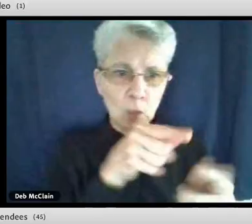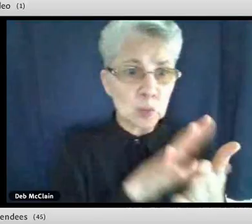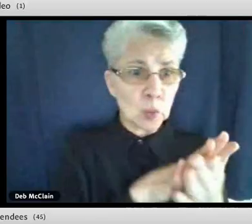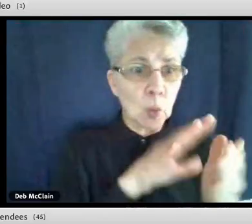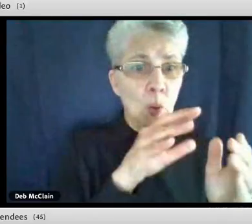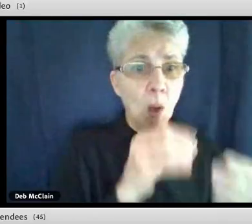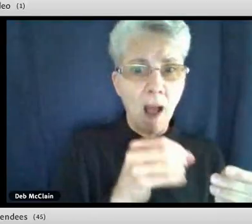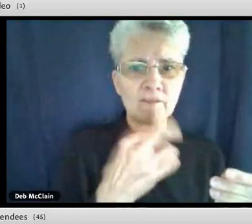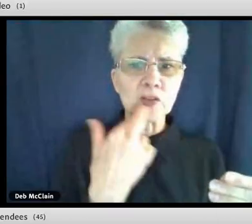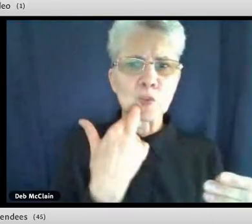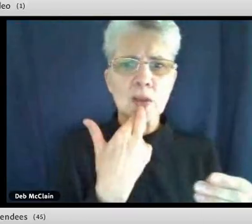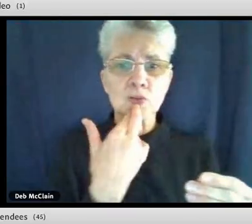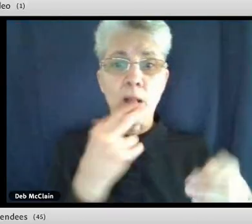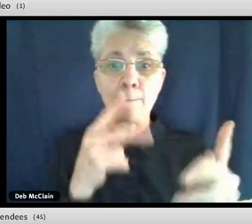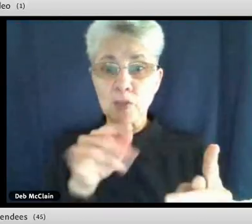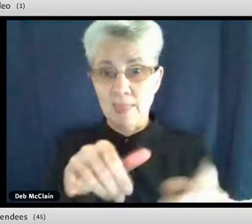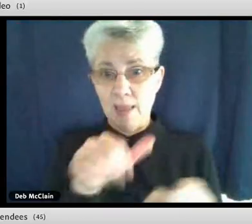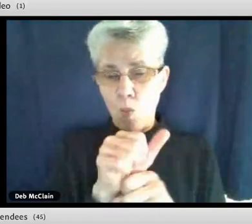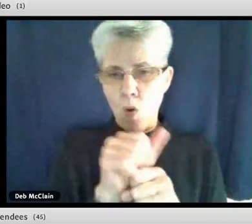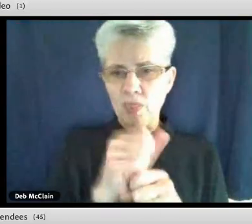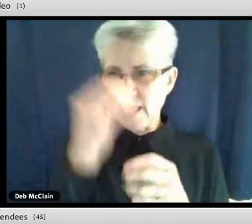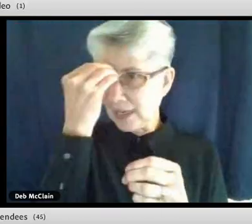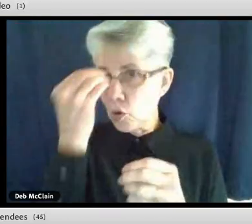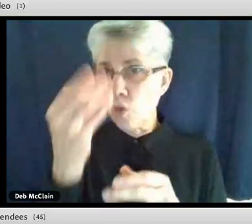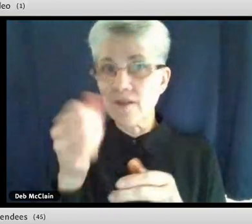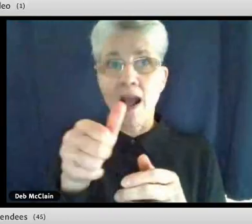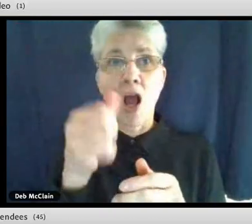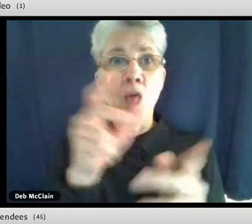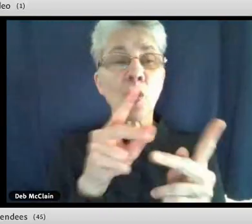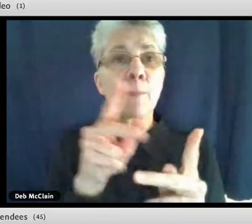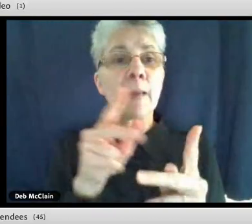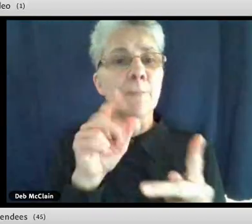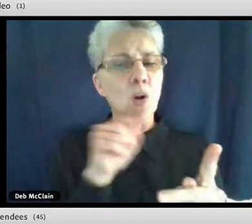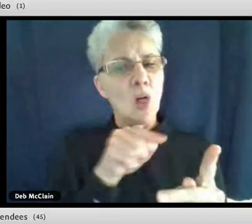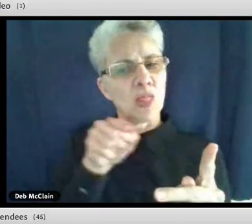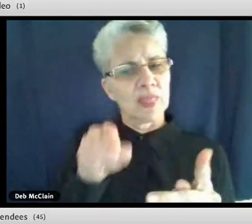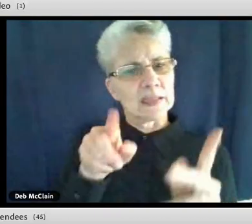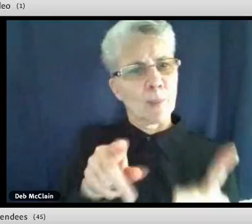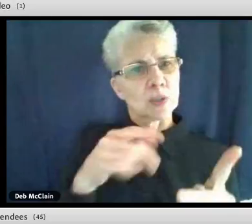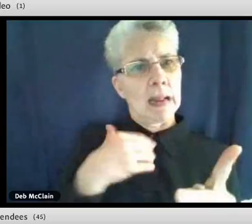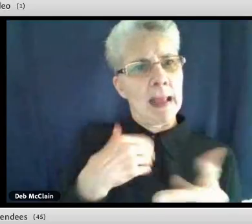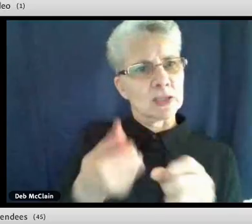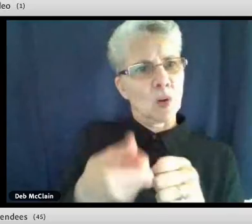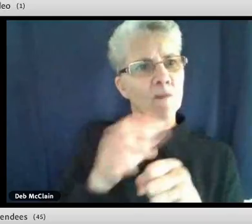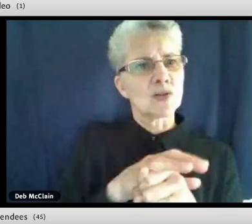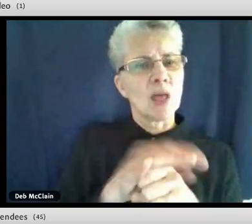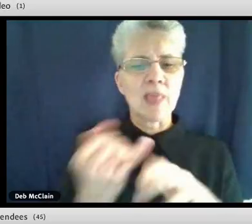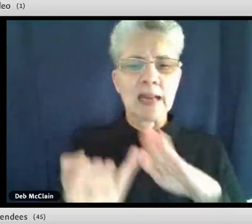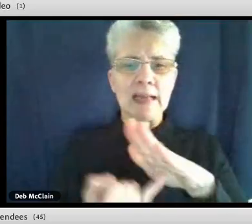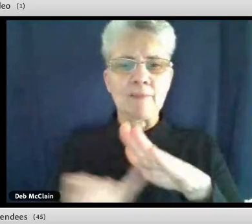restaurant where that person worked so they can notify other people to make them and hopefully help them quarantine themselves.